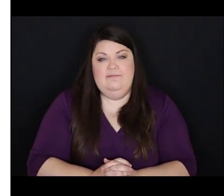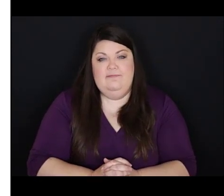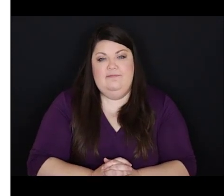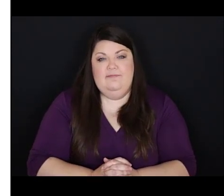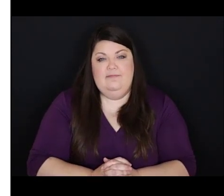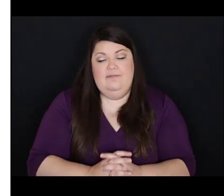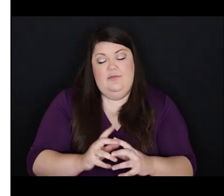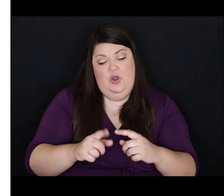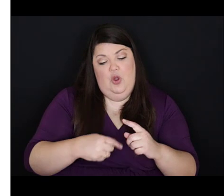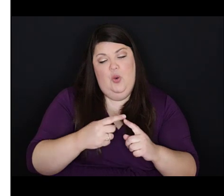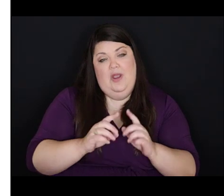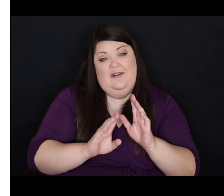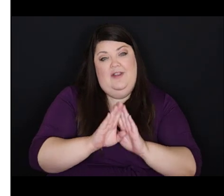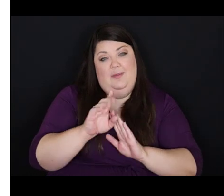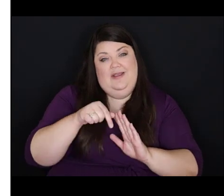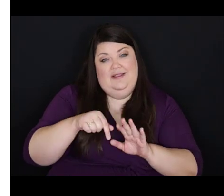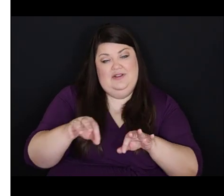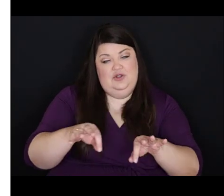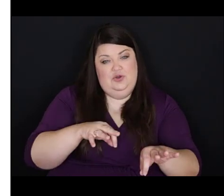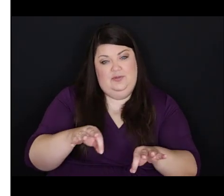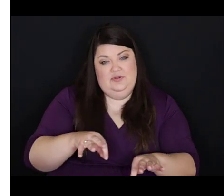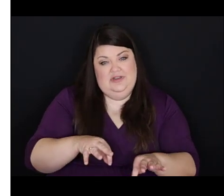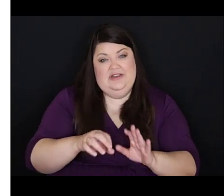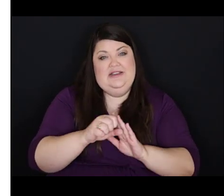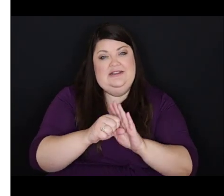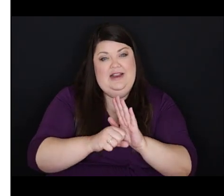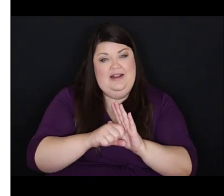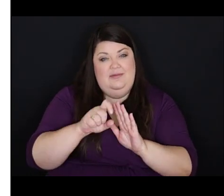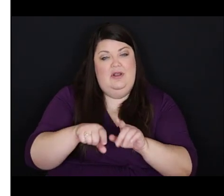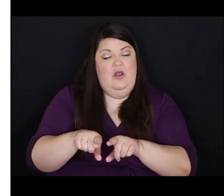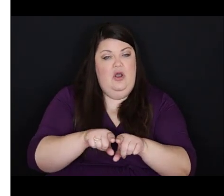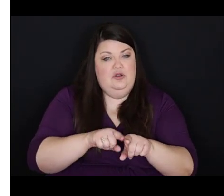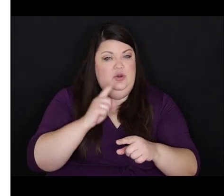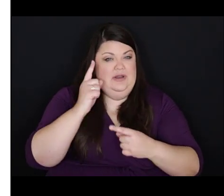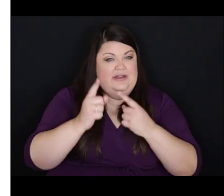When developing this Description, States must also consider the following: